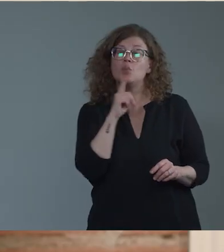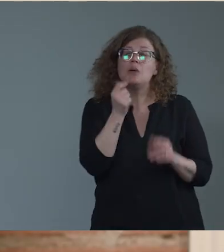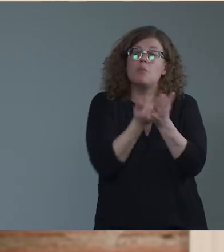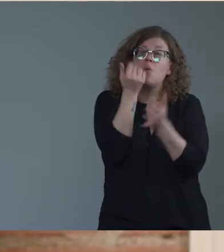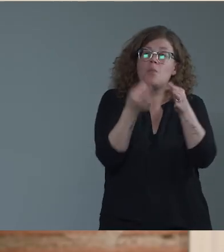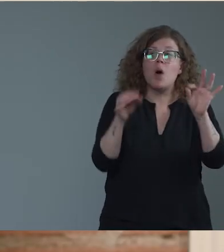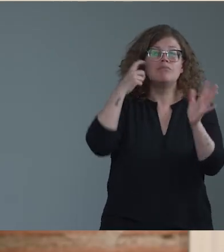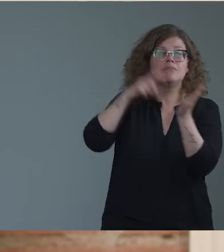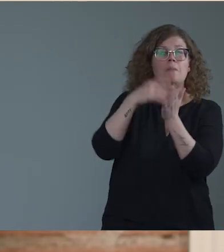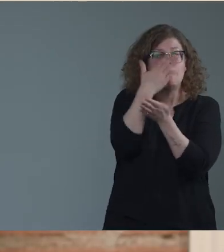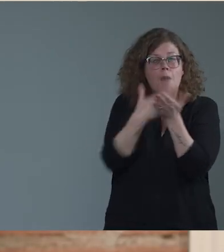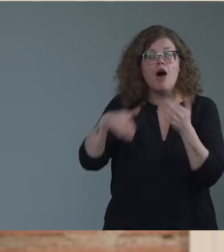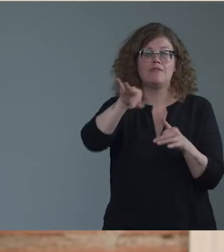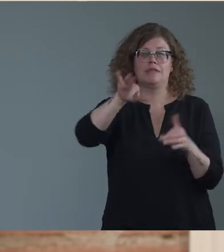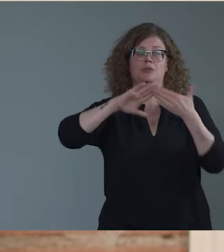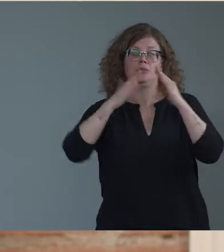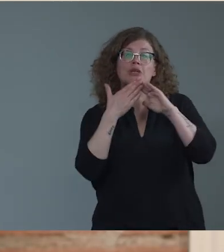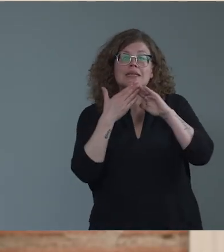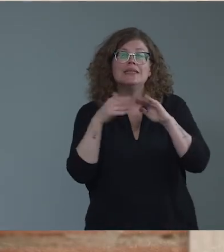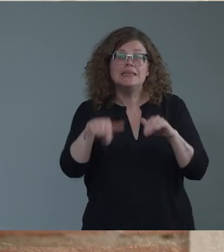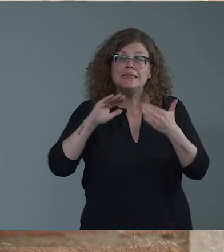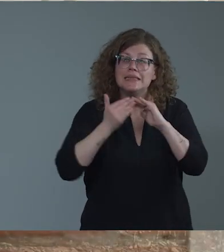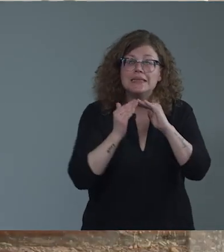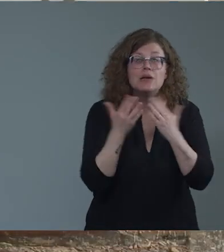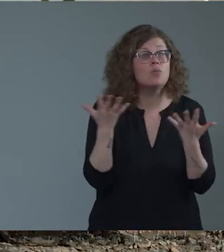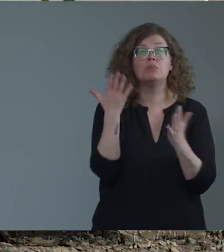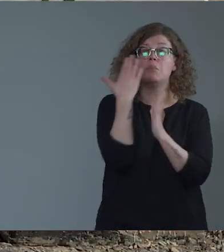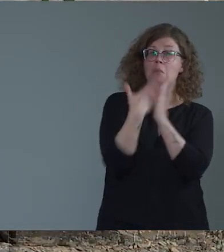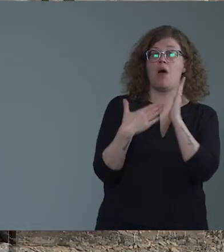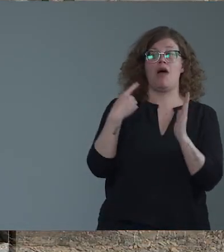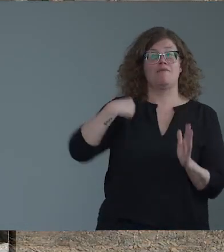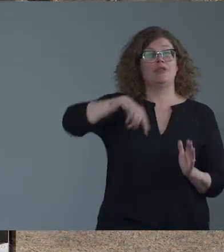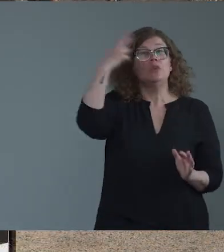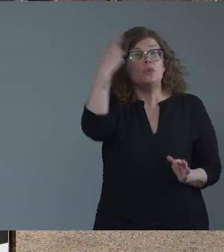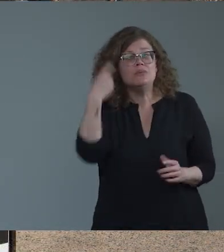Isn't it wonderful to walk through your streets and get a little gem that surprises you every day?